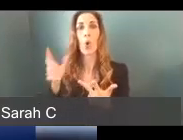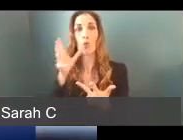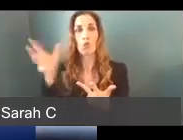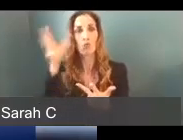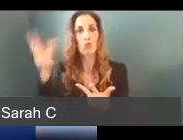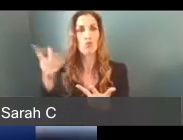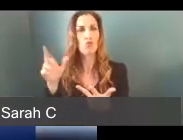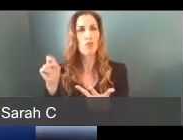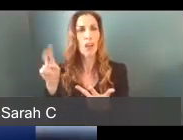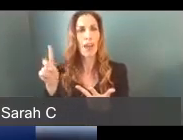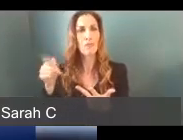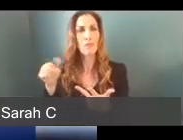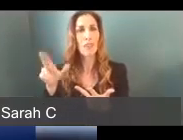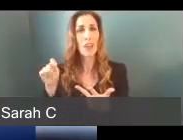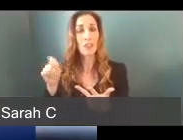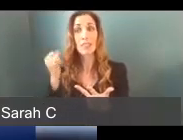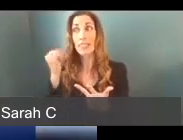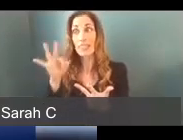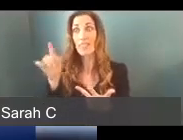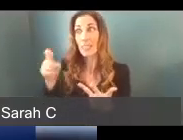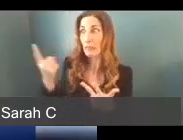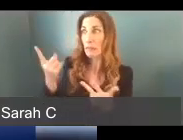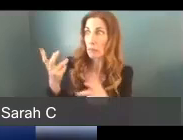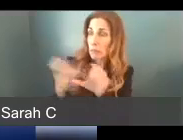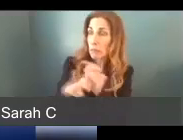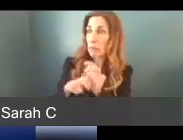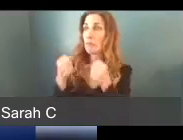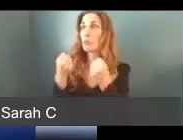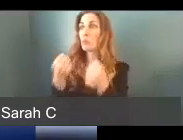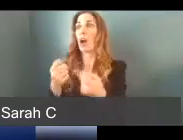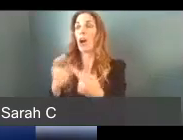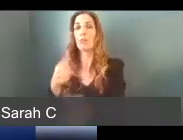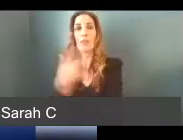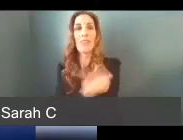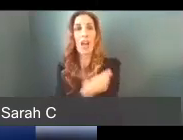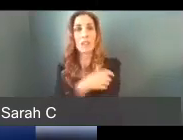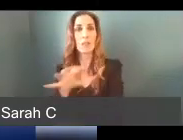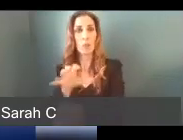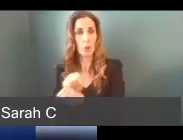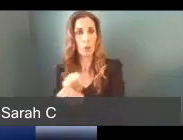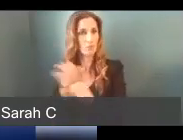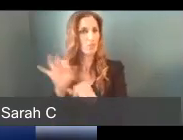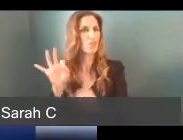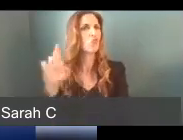to their vaccine appointment. Again, these are no-cost as long as you're going to one of our sites